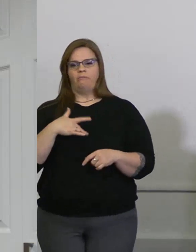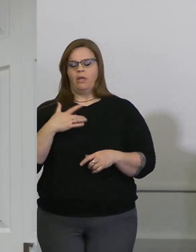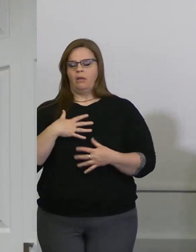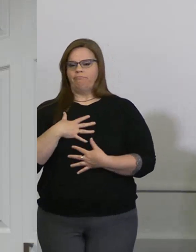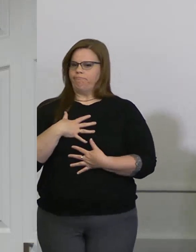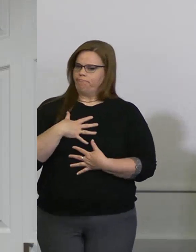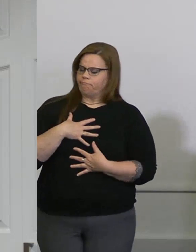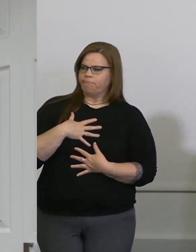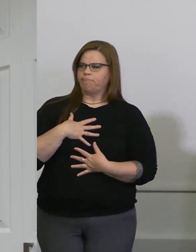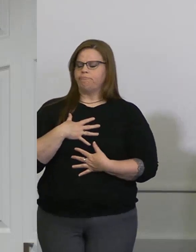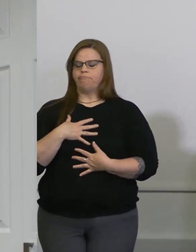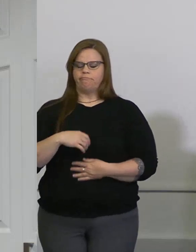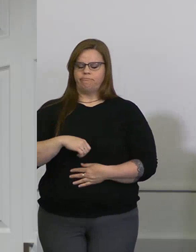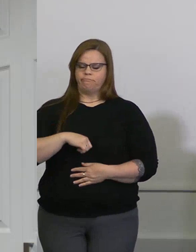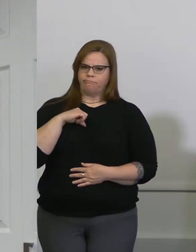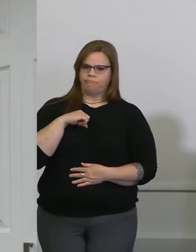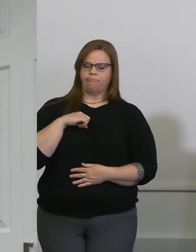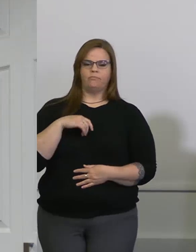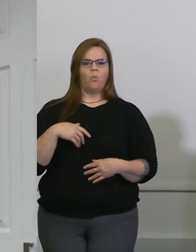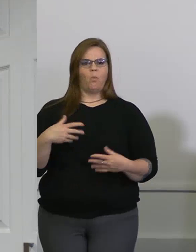been able to do with those teams.